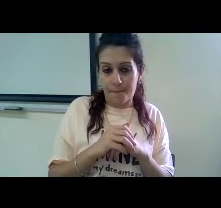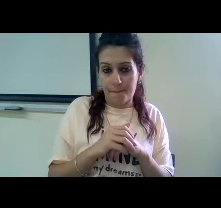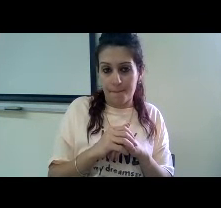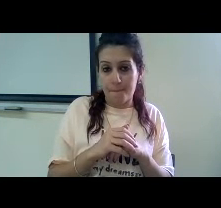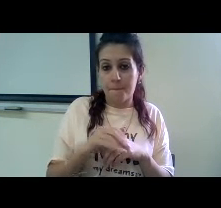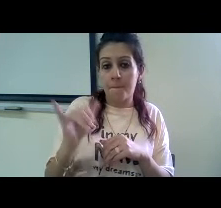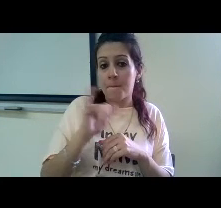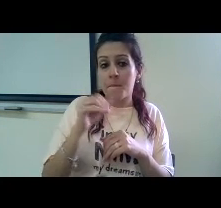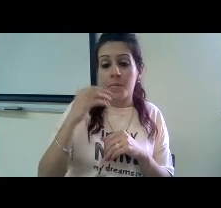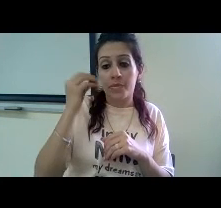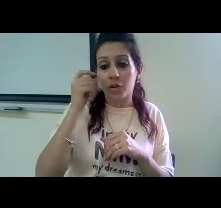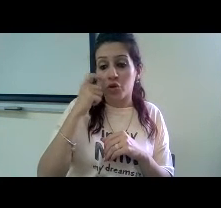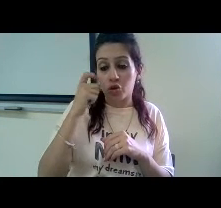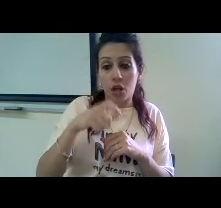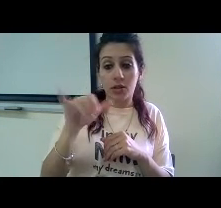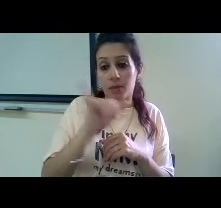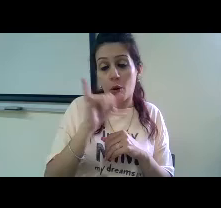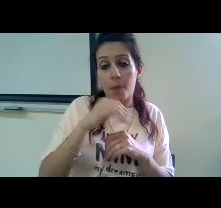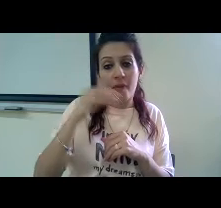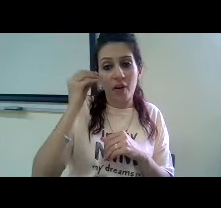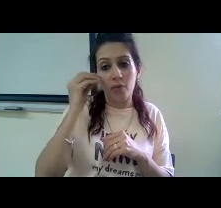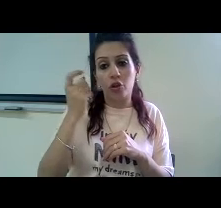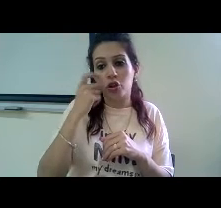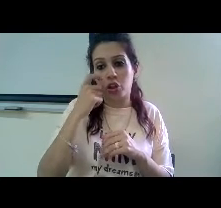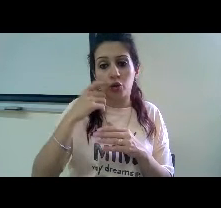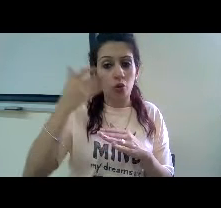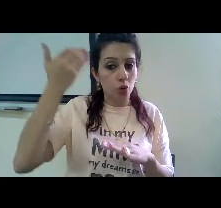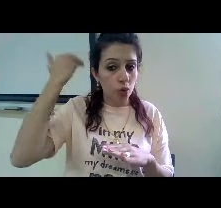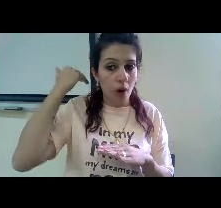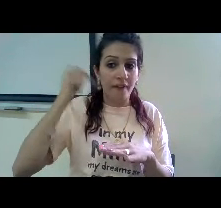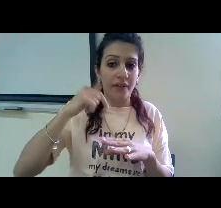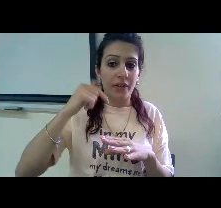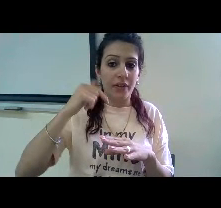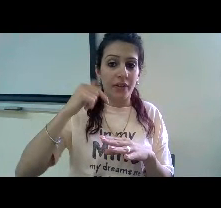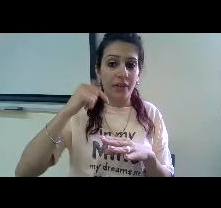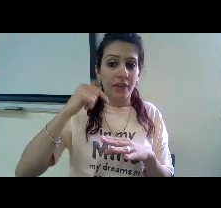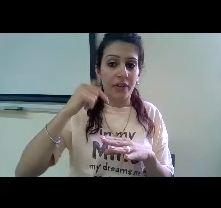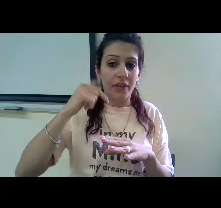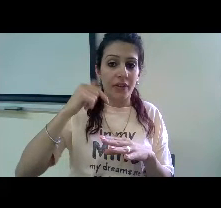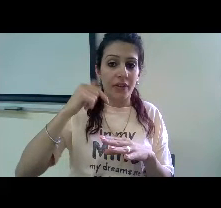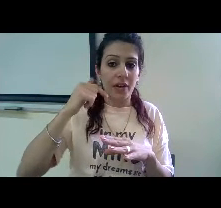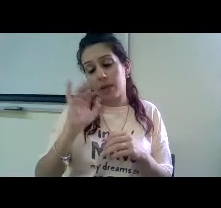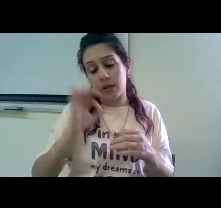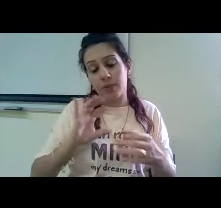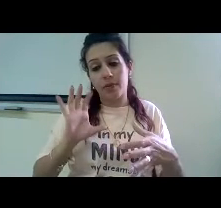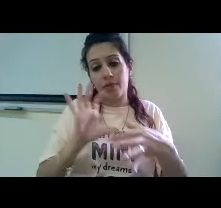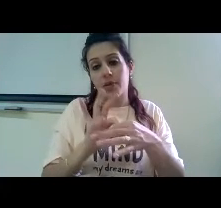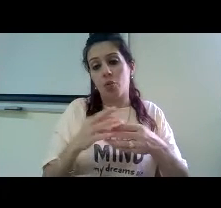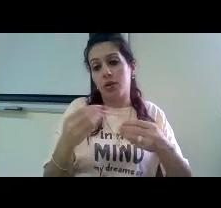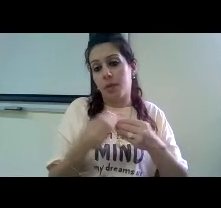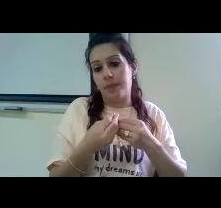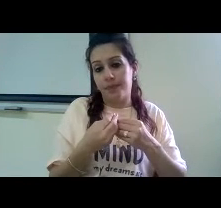both of them can be really, really challenging for the everyday teacher. There is a joke saying that the teacher is